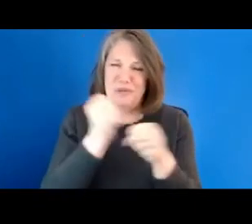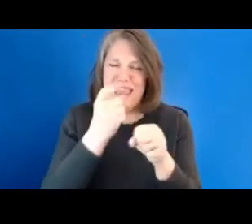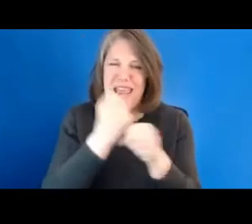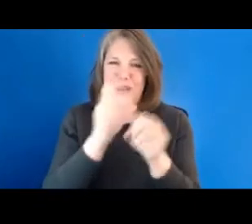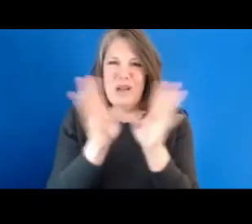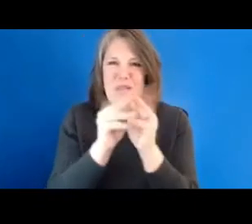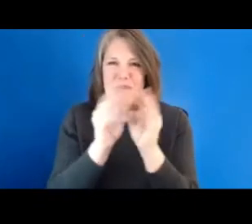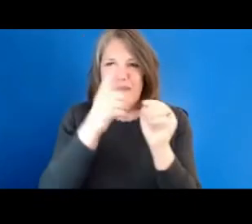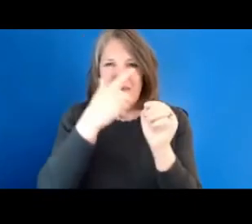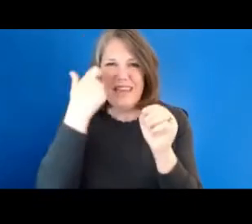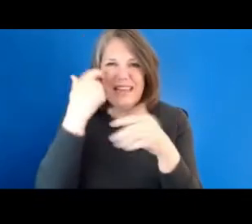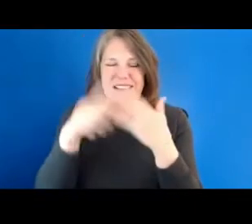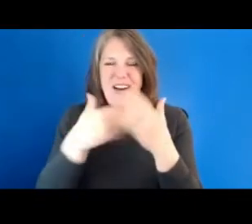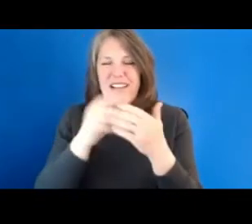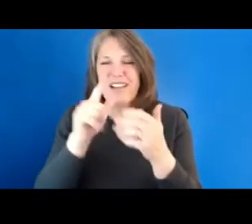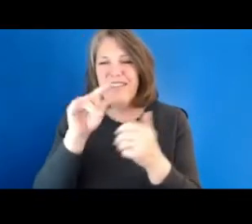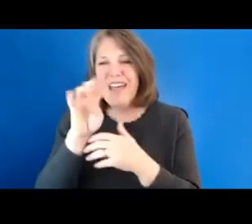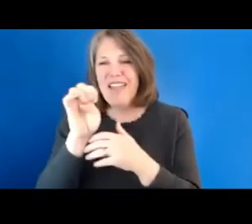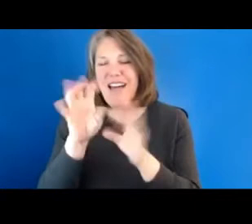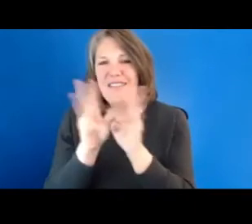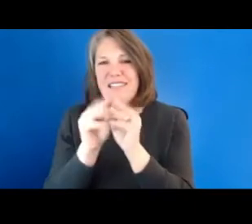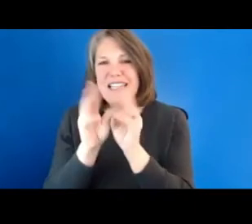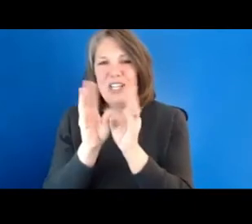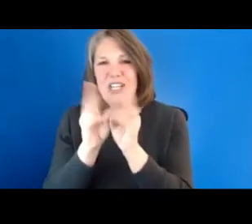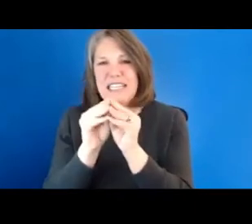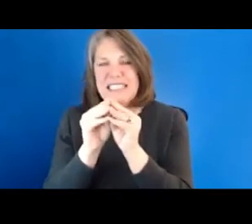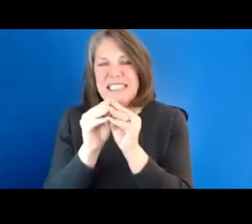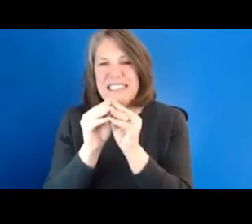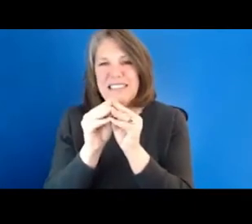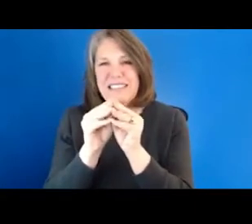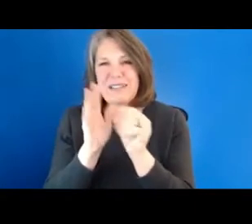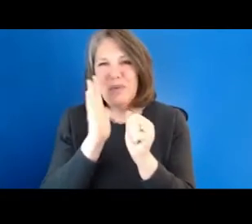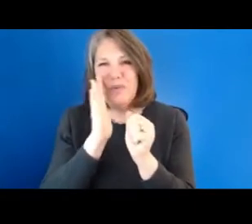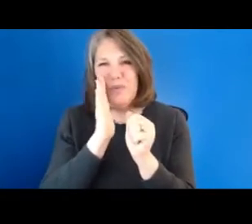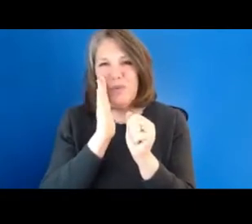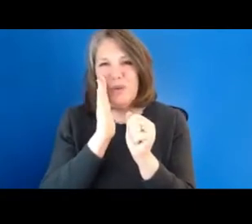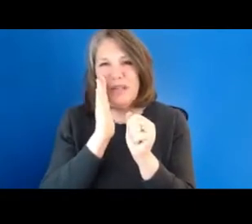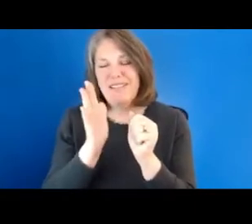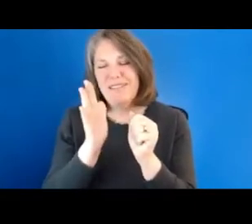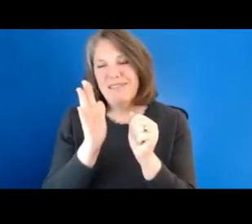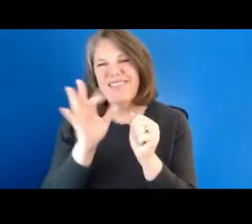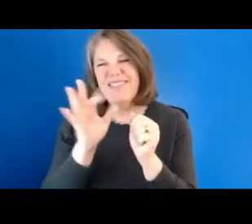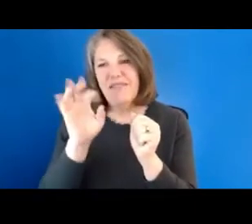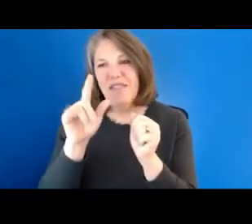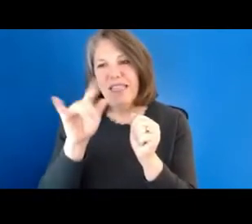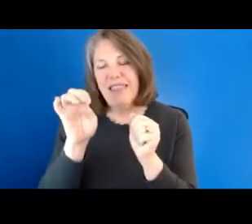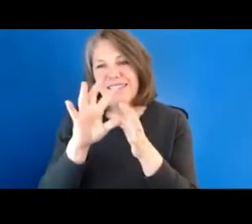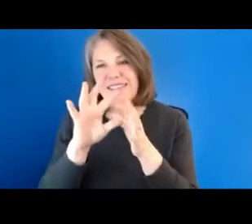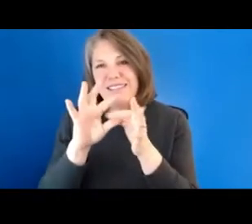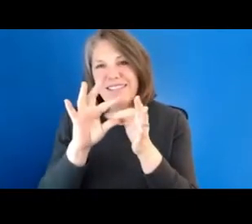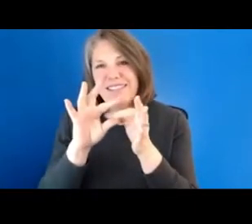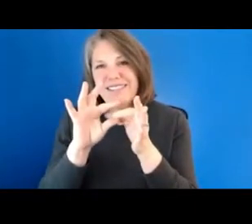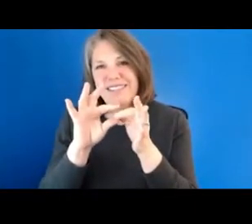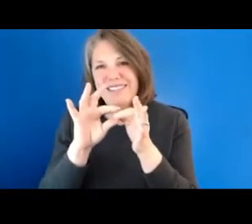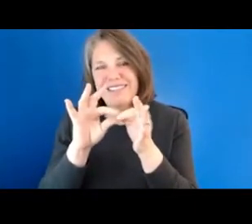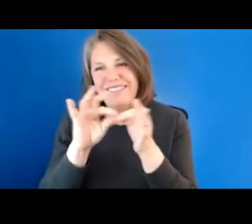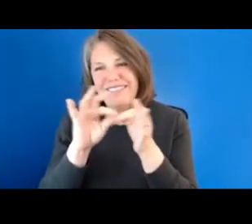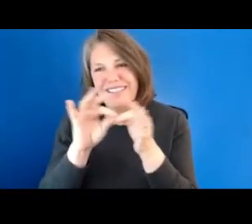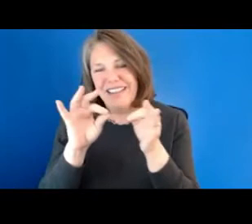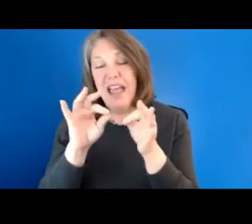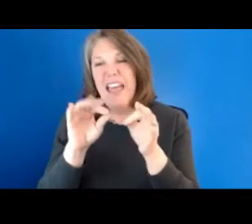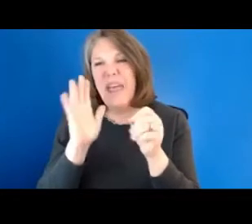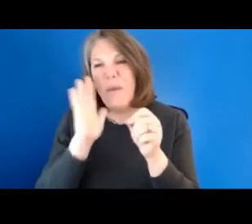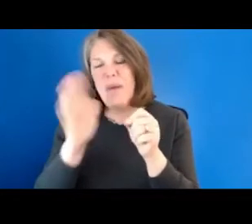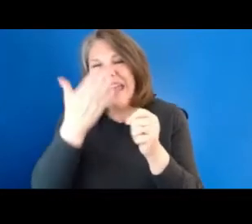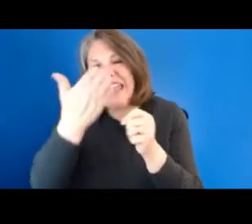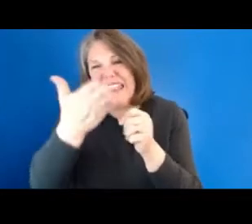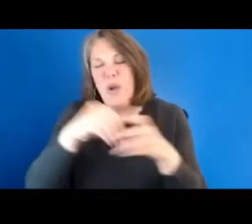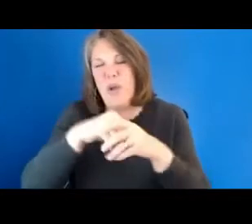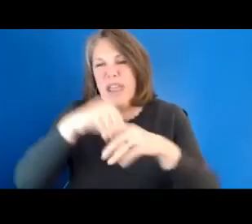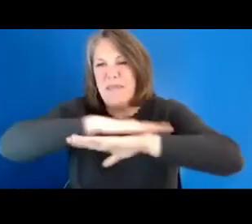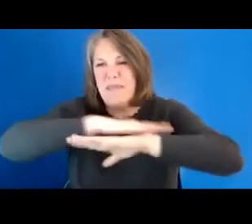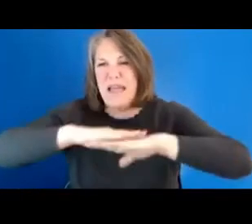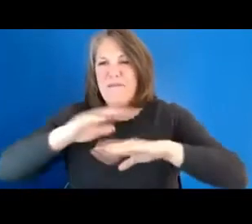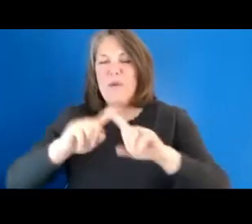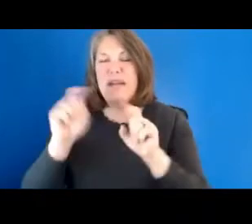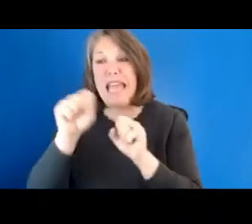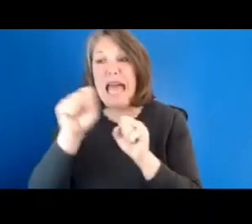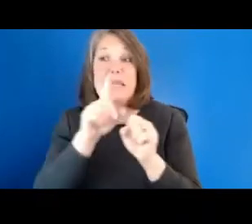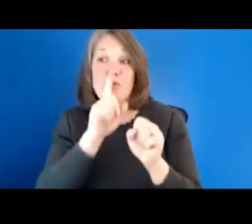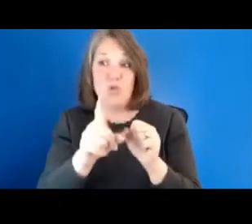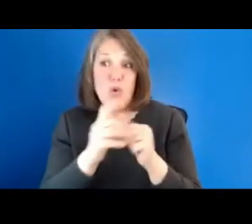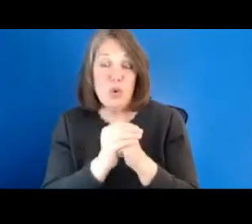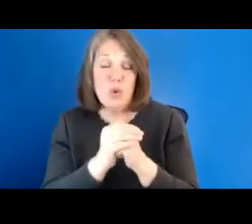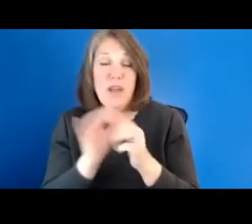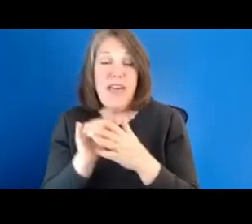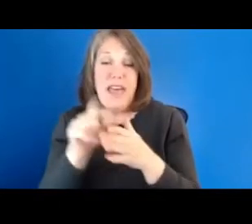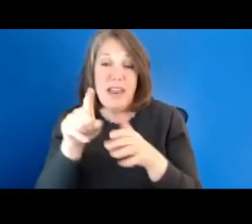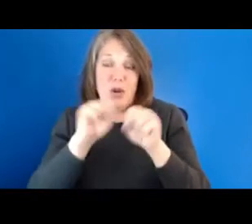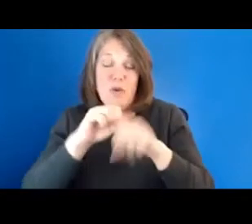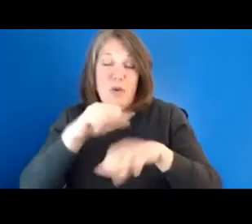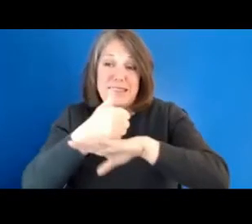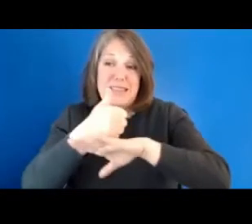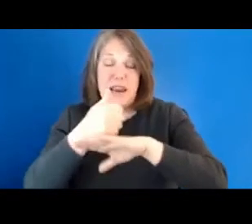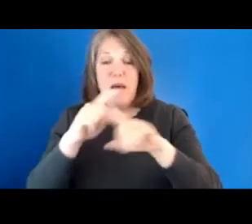17:01:27 sessions will exist in the platform. 17:01:33 Yes, true that you can set up 10